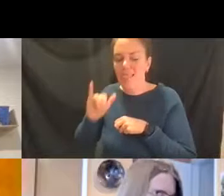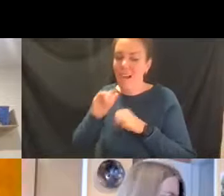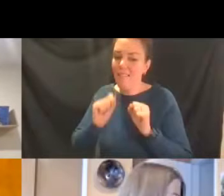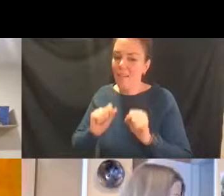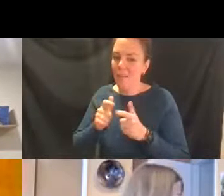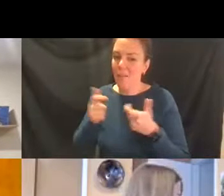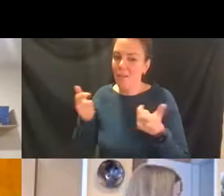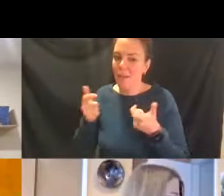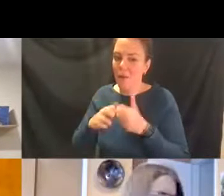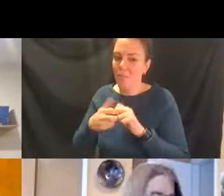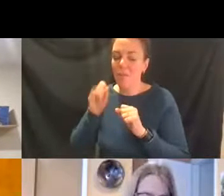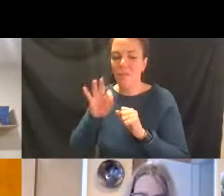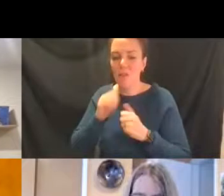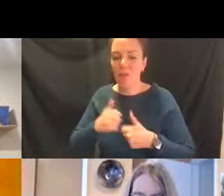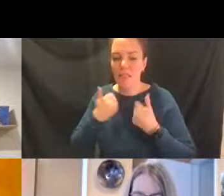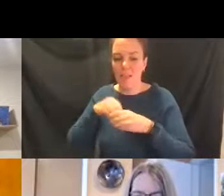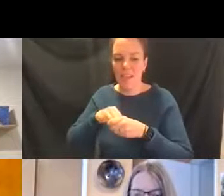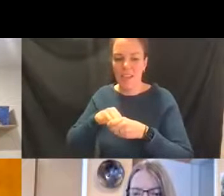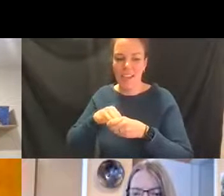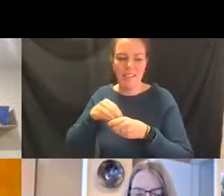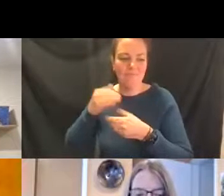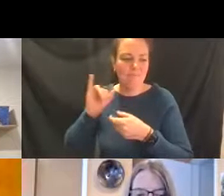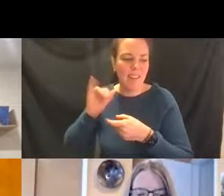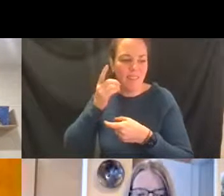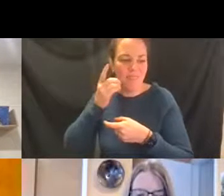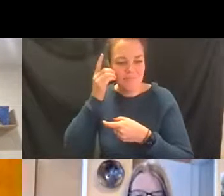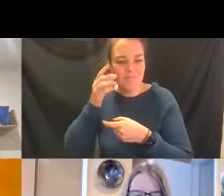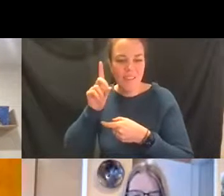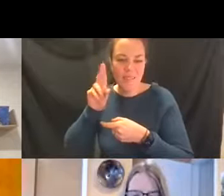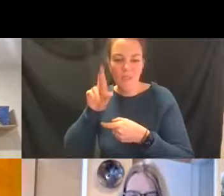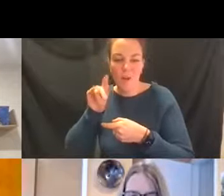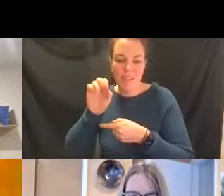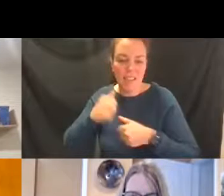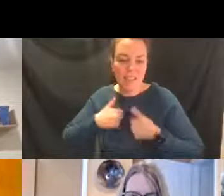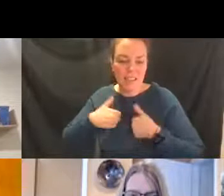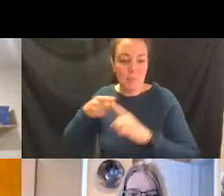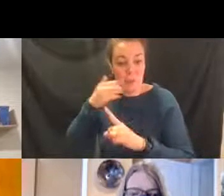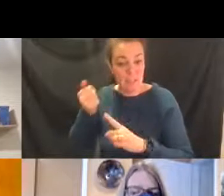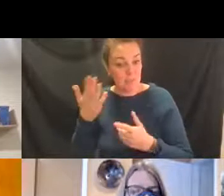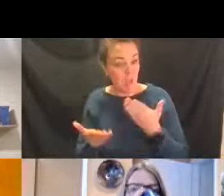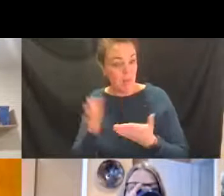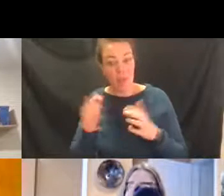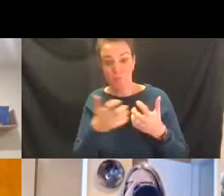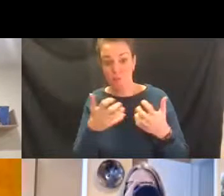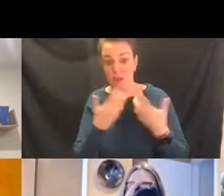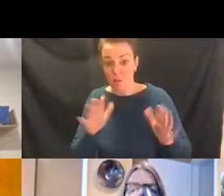in a residence because maybe their roommate doesn't want all the magazines that have been